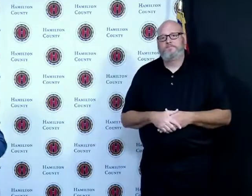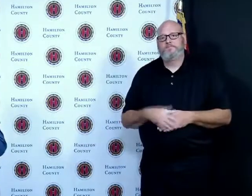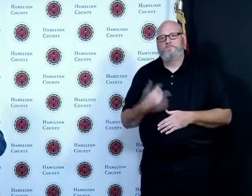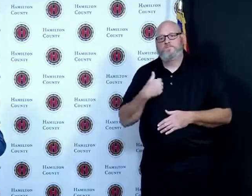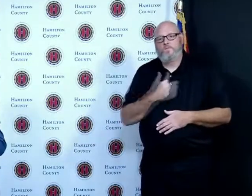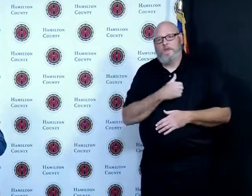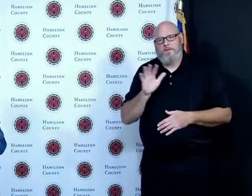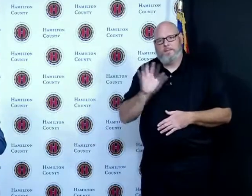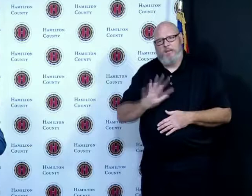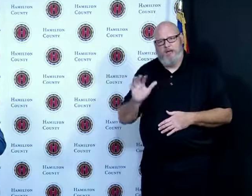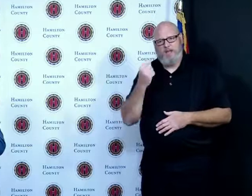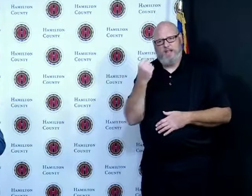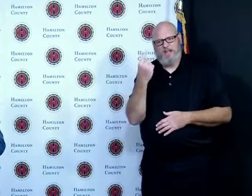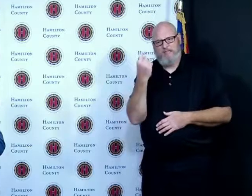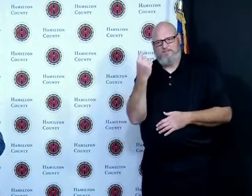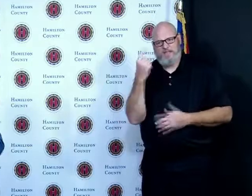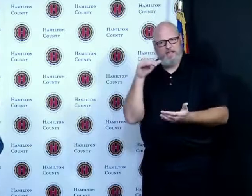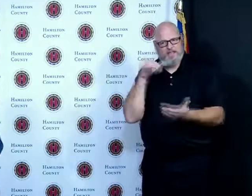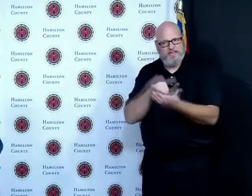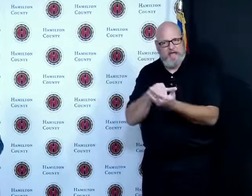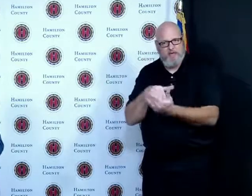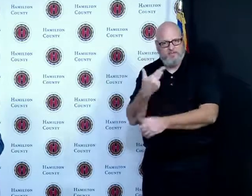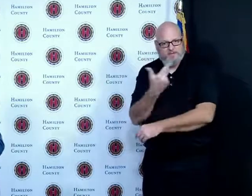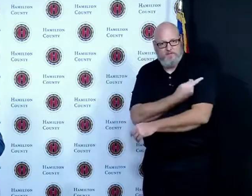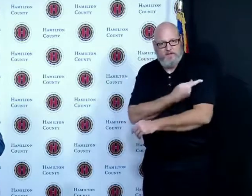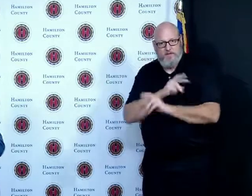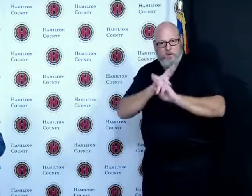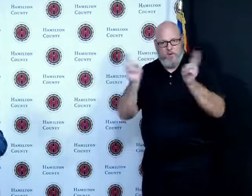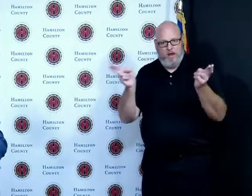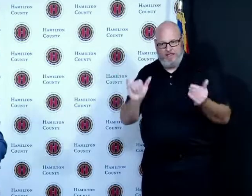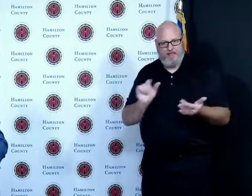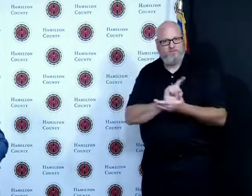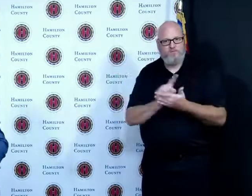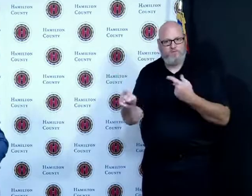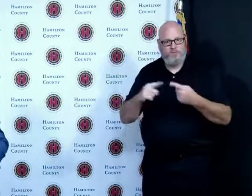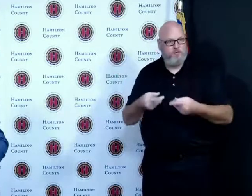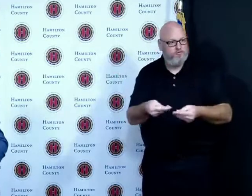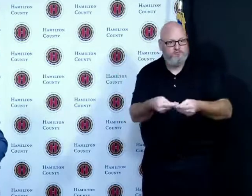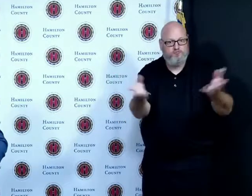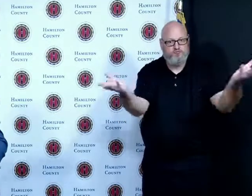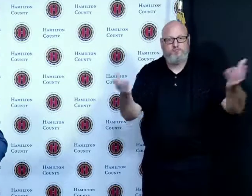vaccine and to make sure we're doing so quickly and safely and I'm proud to report that is how